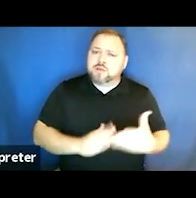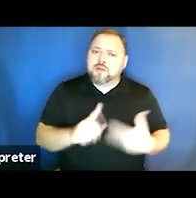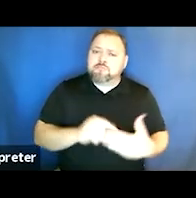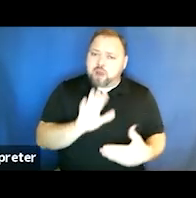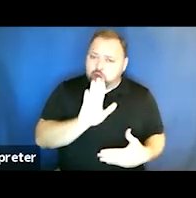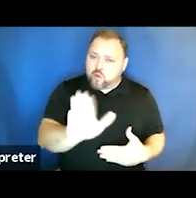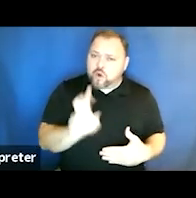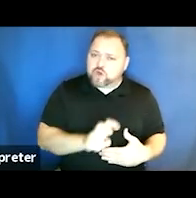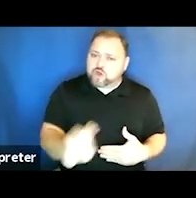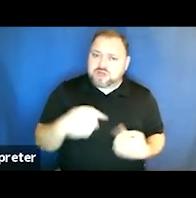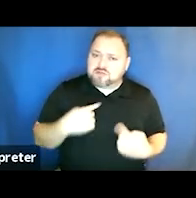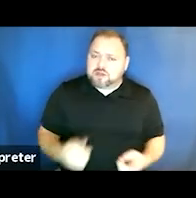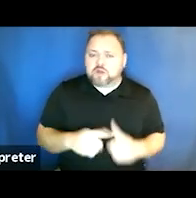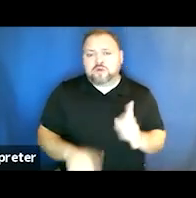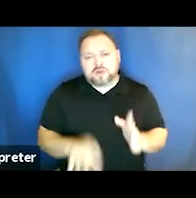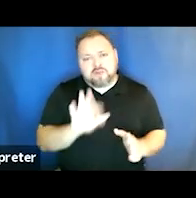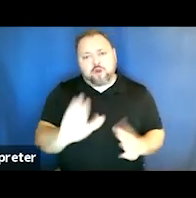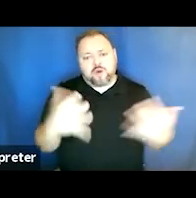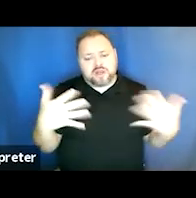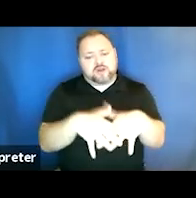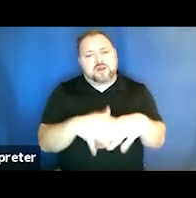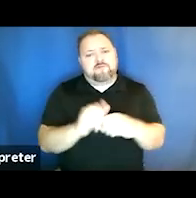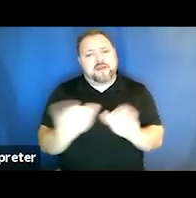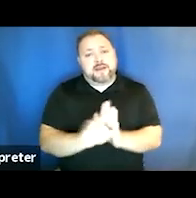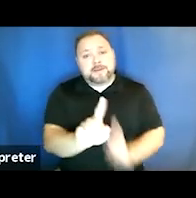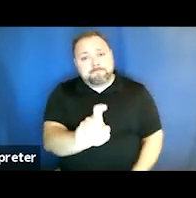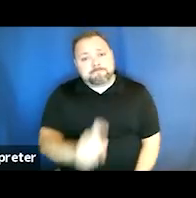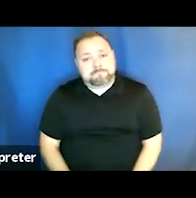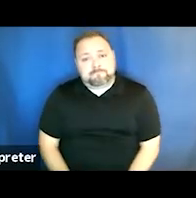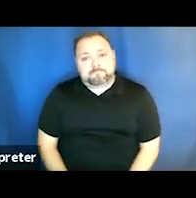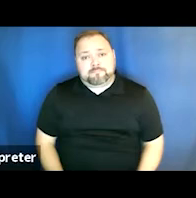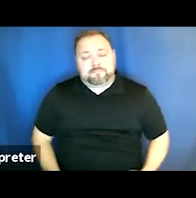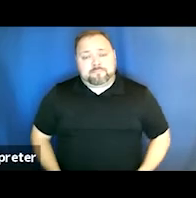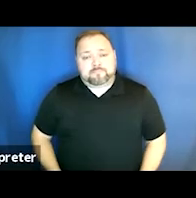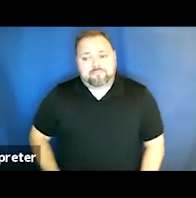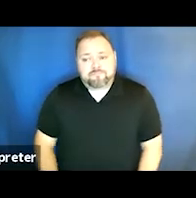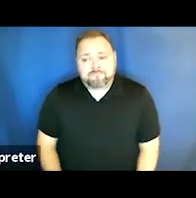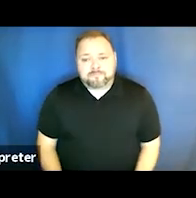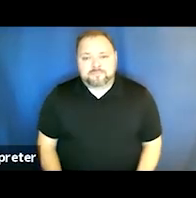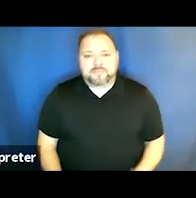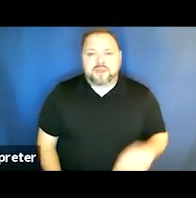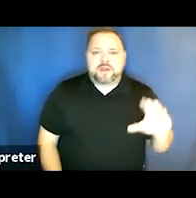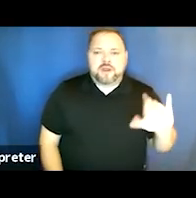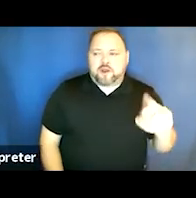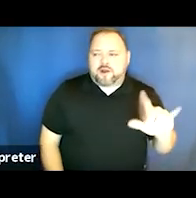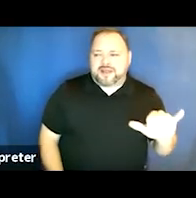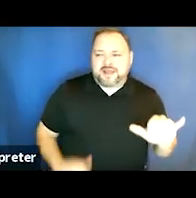your journey has been in discovering your intersectionality. Hi.